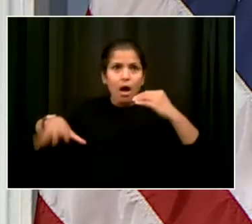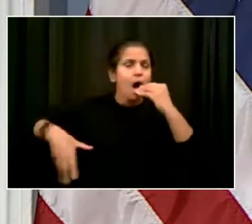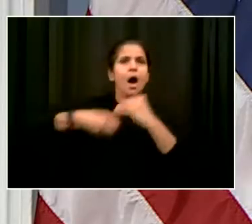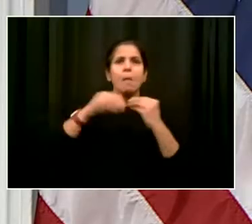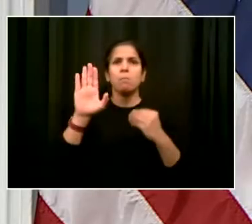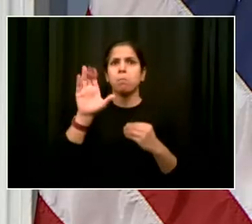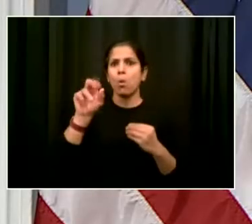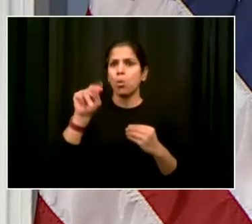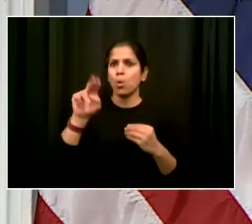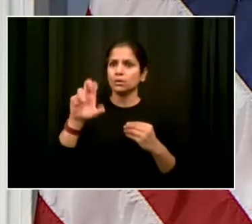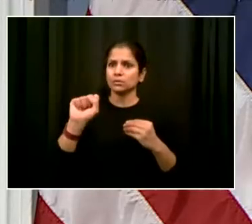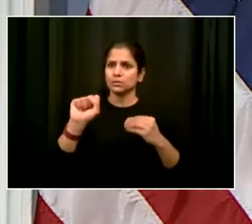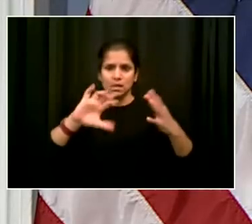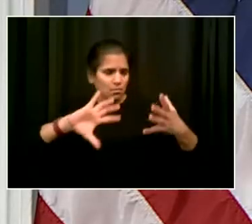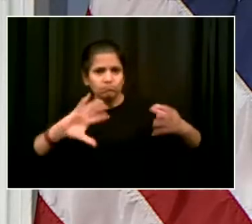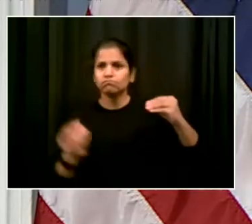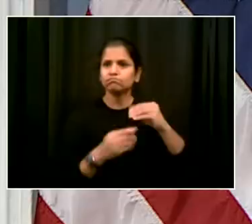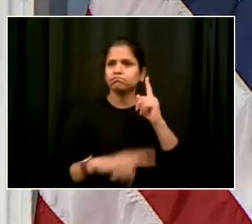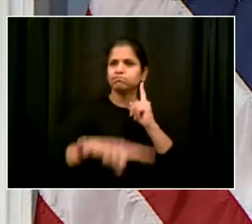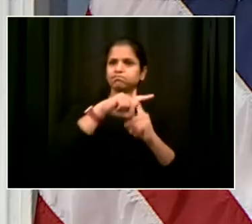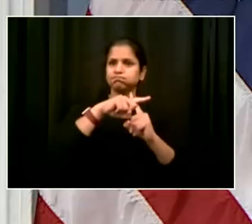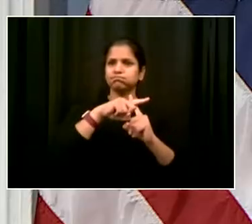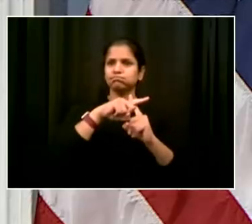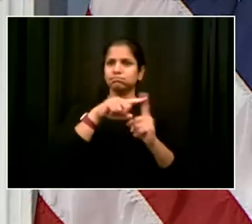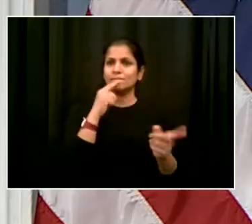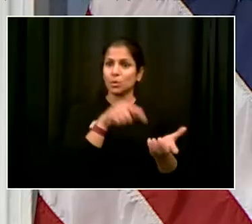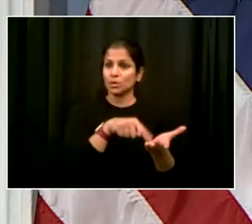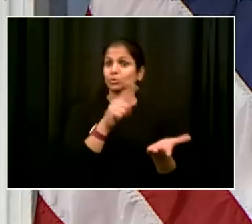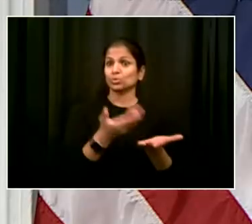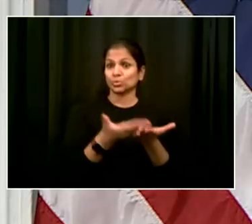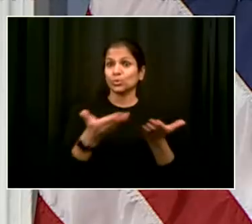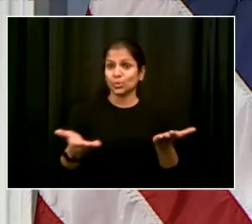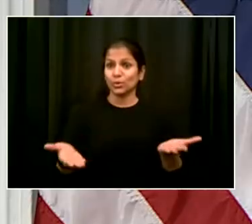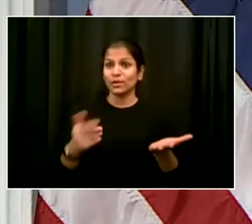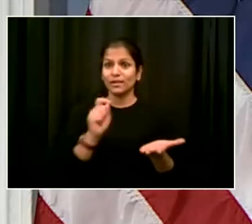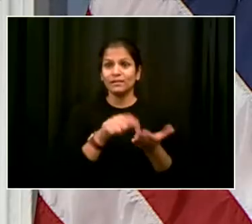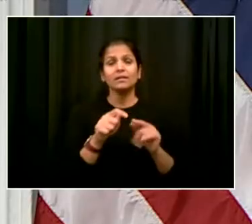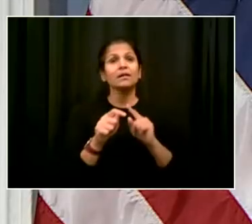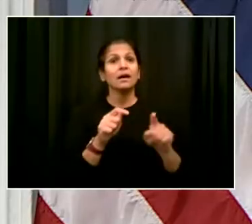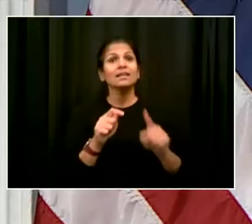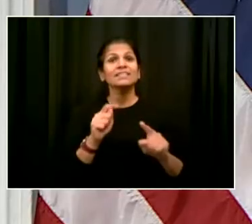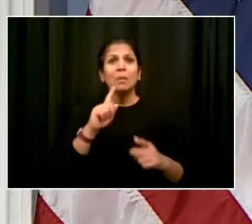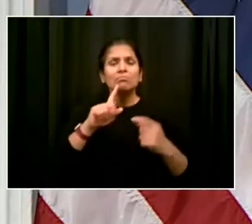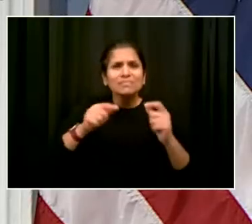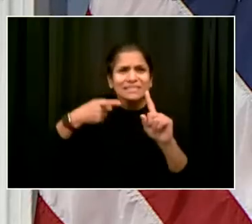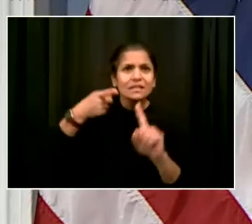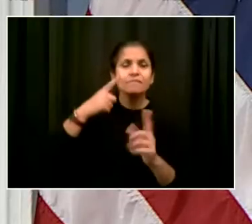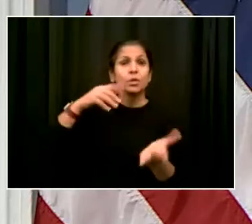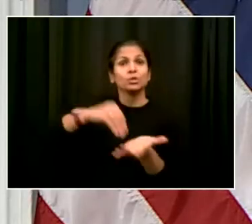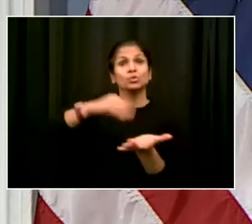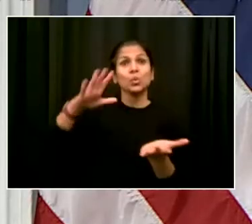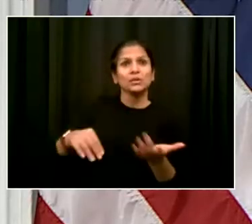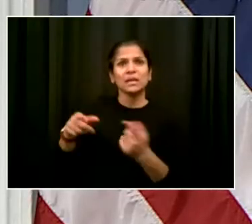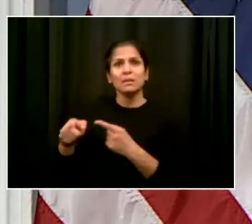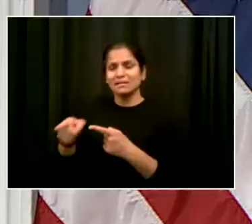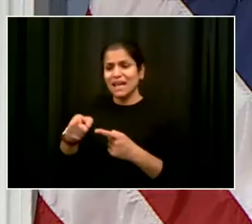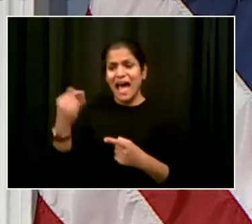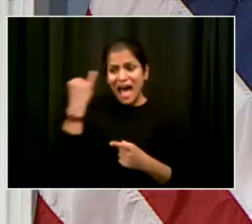GOOD PEDAGOGY, GOOD TEACHING, CAN HAVE A PROFOUND IMPACT